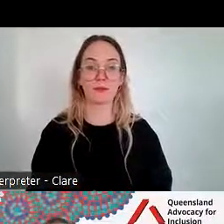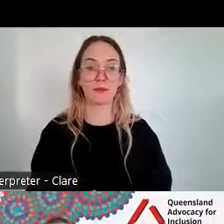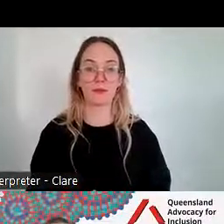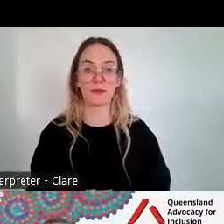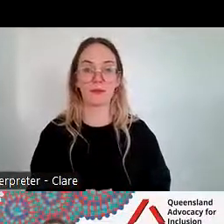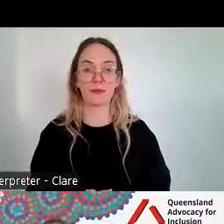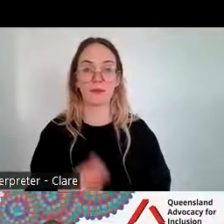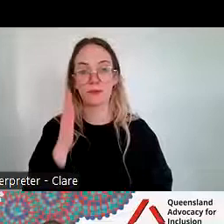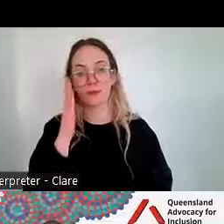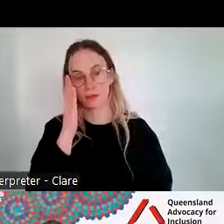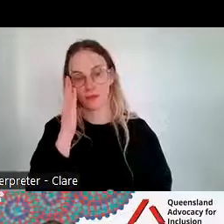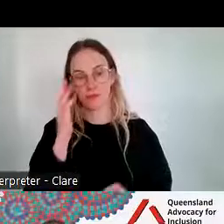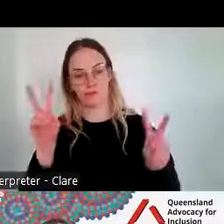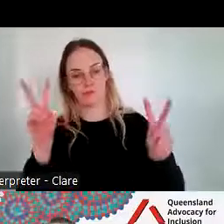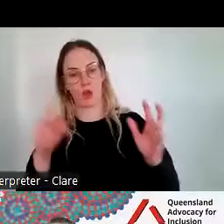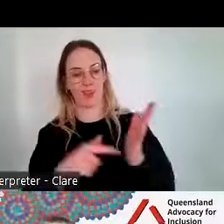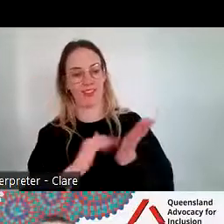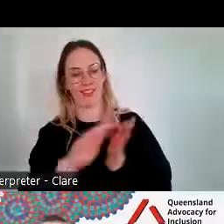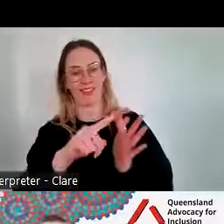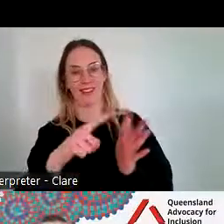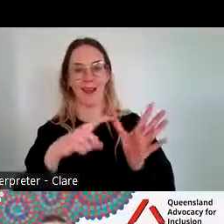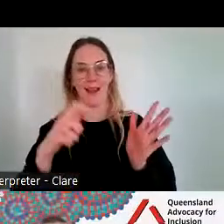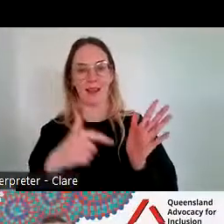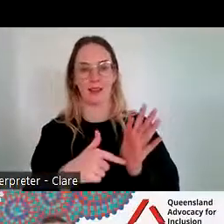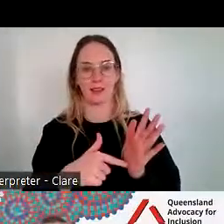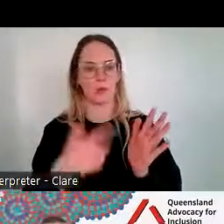The Act was created in response to the Queensland law reforms commission's